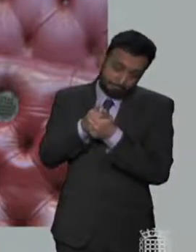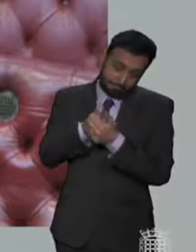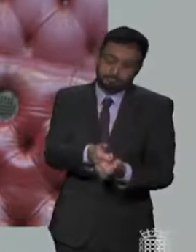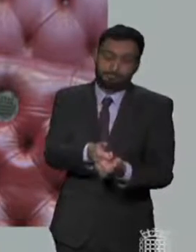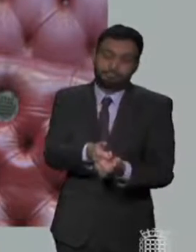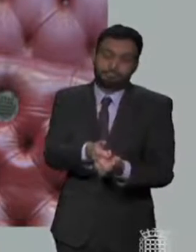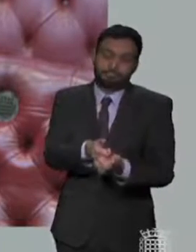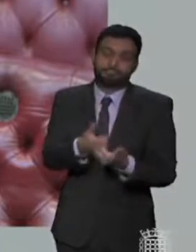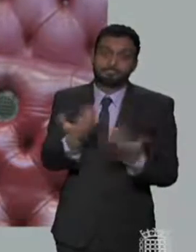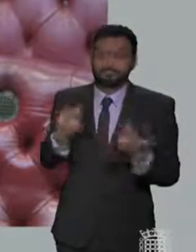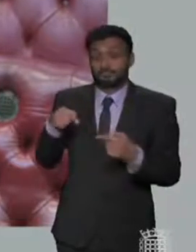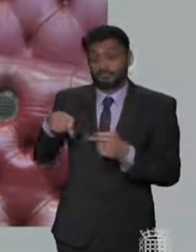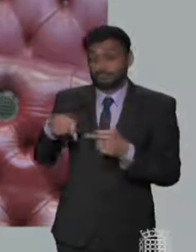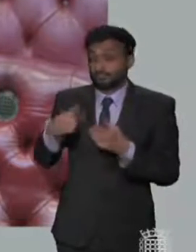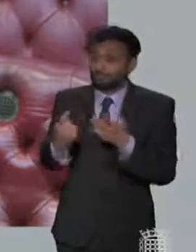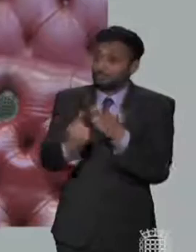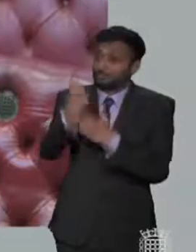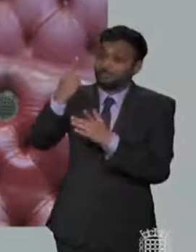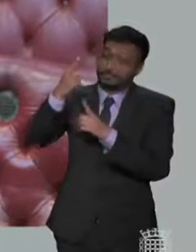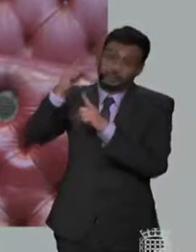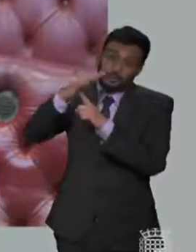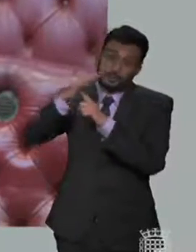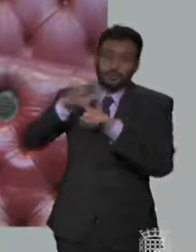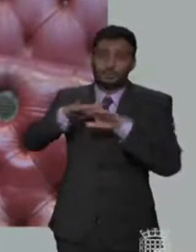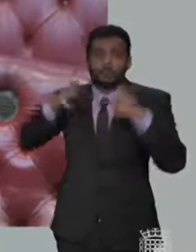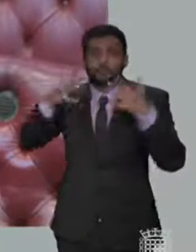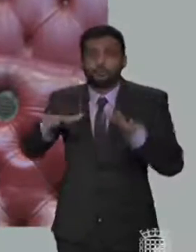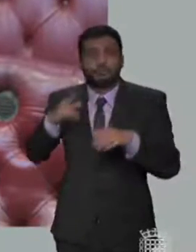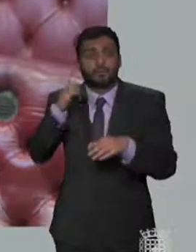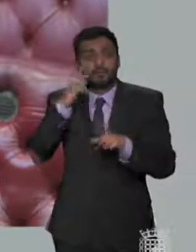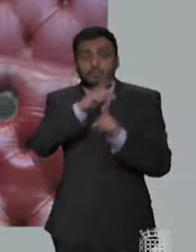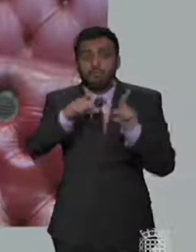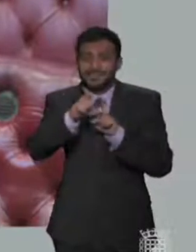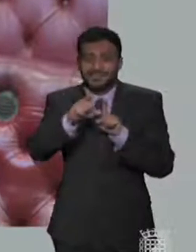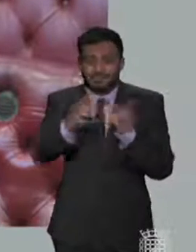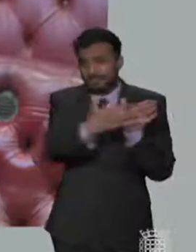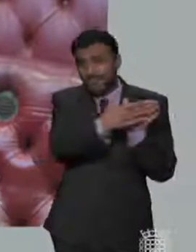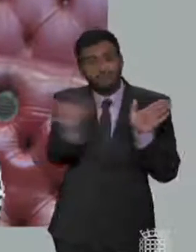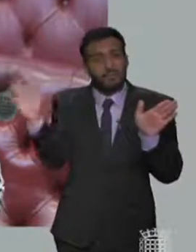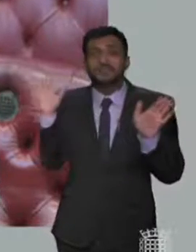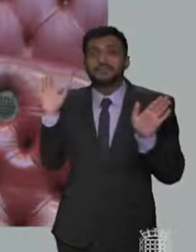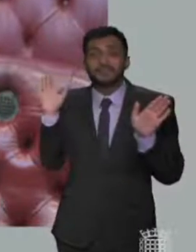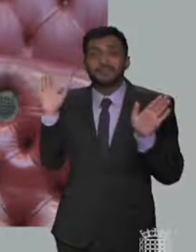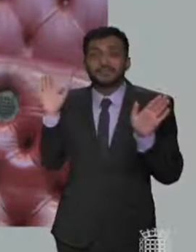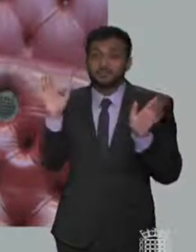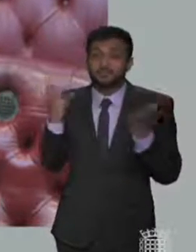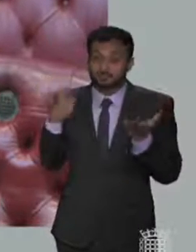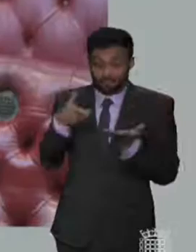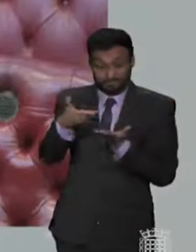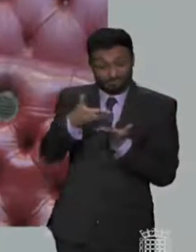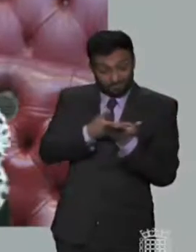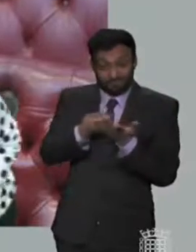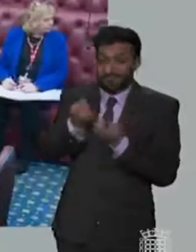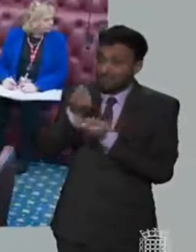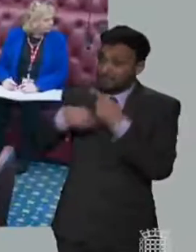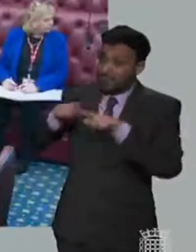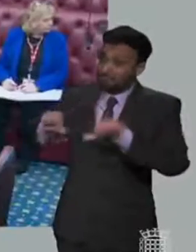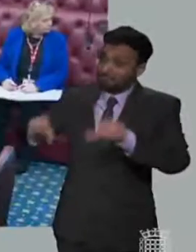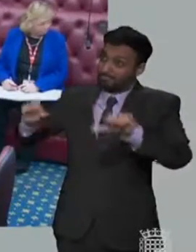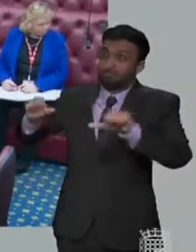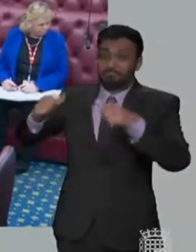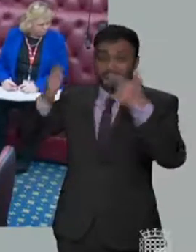not just for the deaf community but for everybody when this bill i hope reaches the statute books